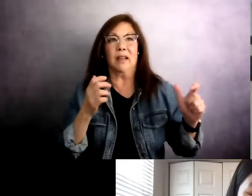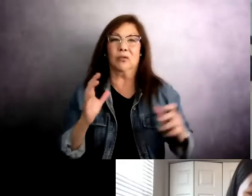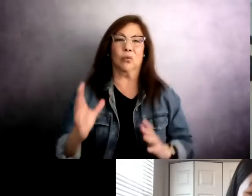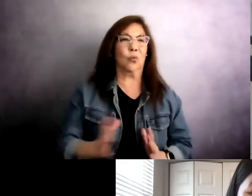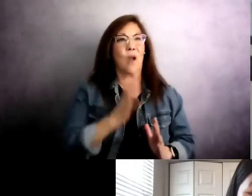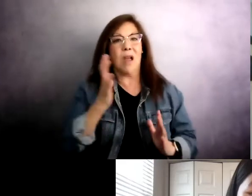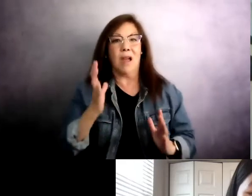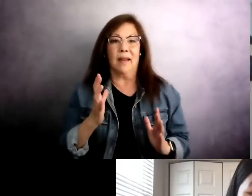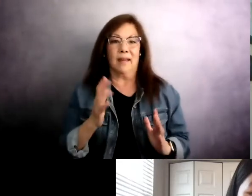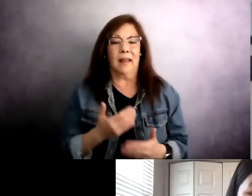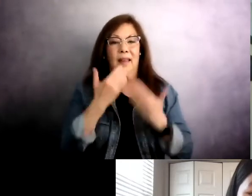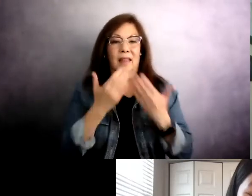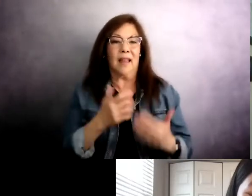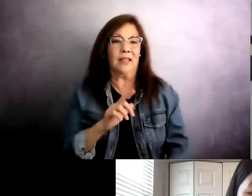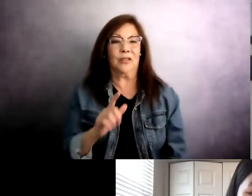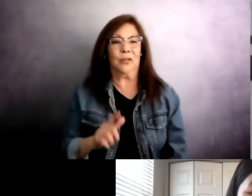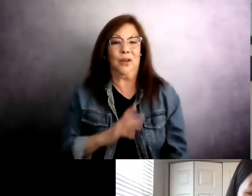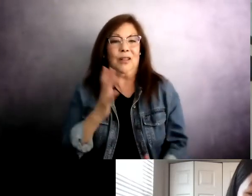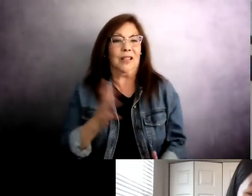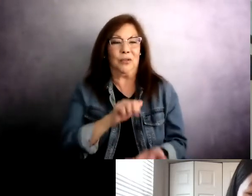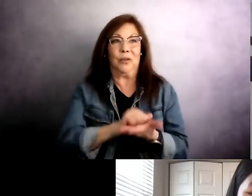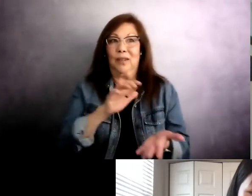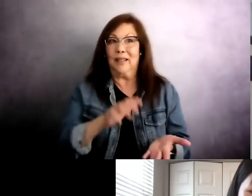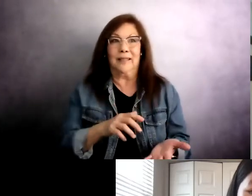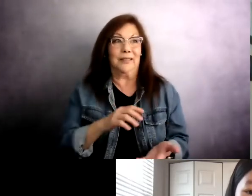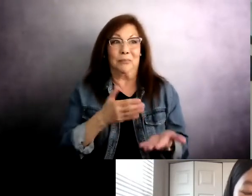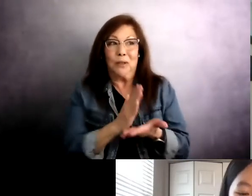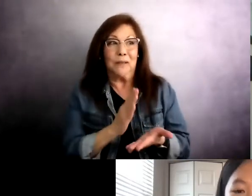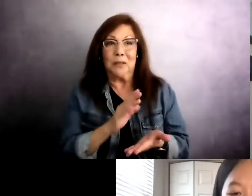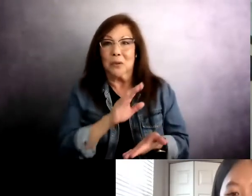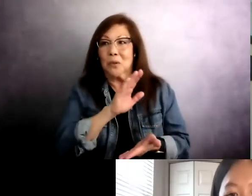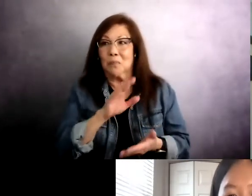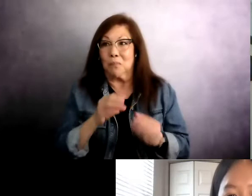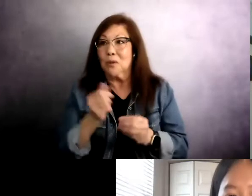And thanks to luxury and privilege most of us will never be able to access, they are